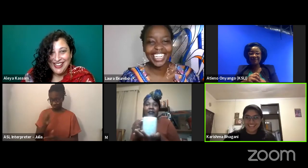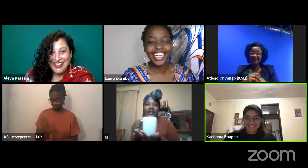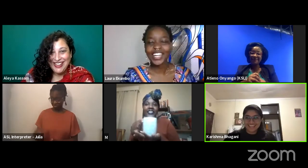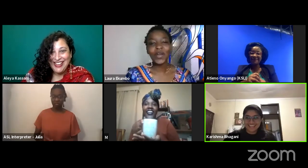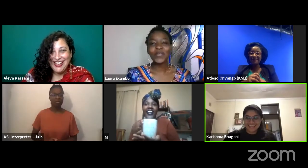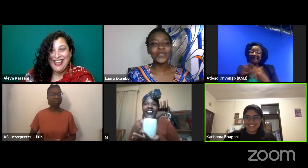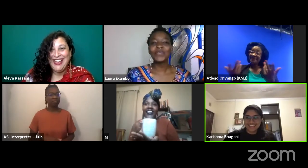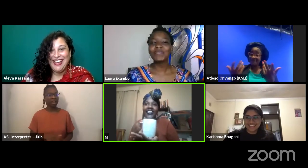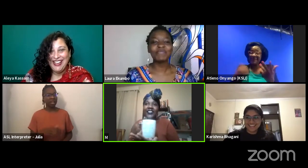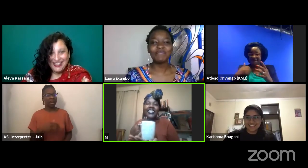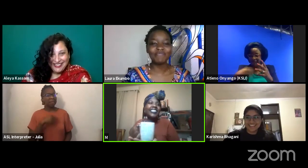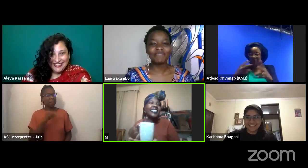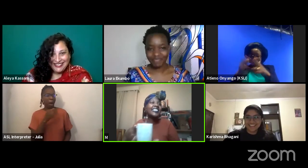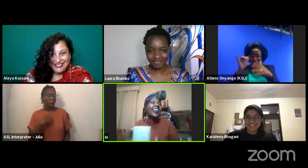but it's fine that's fine.